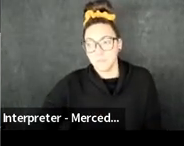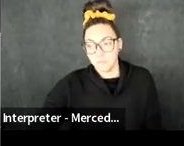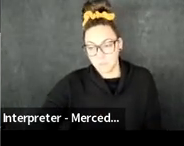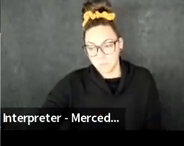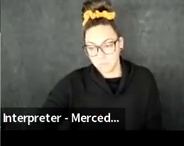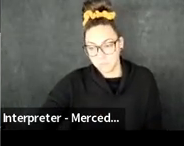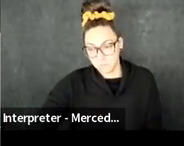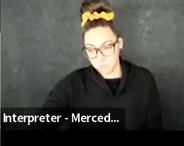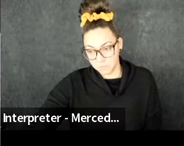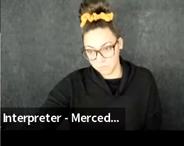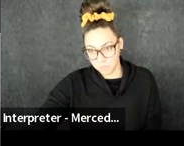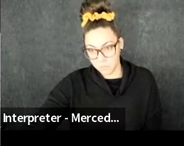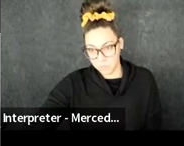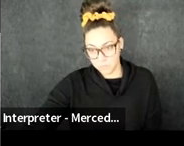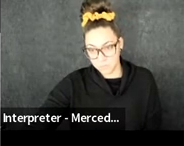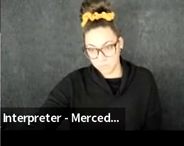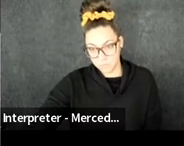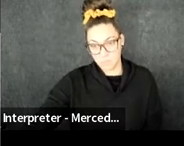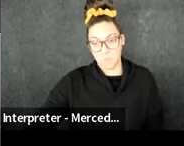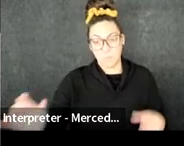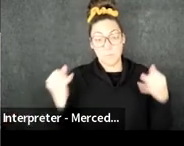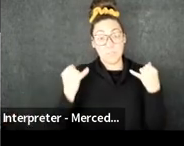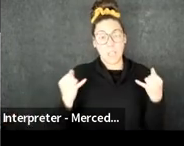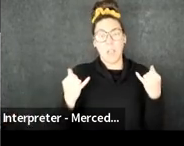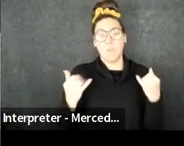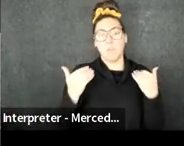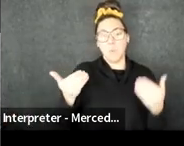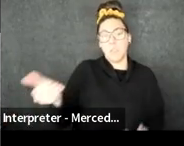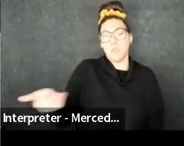And now I would like to introduce our services to you.